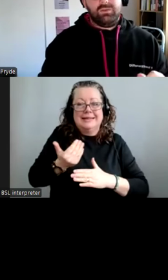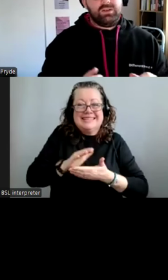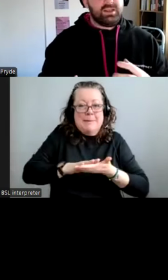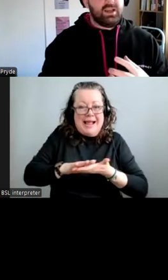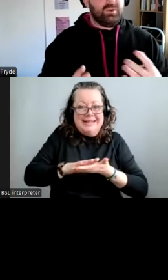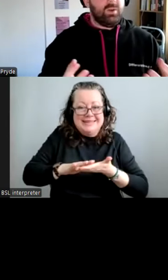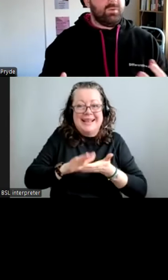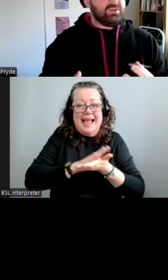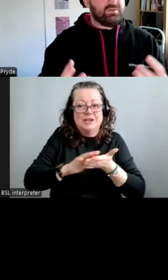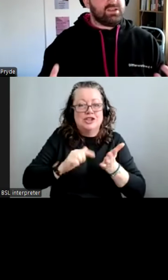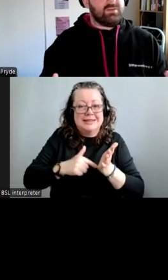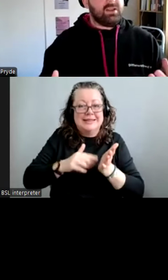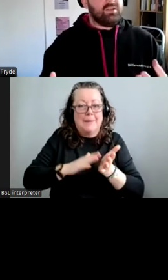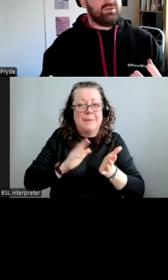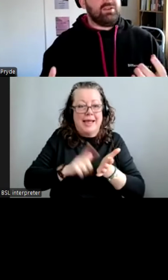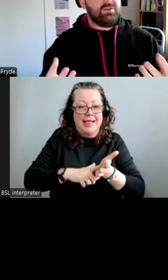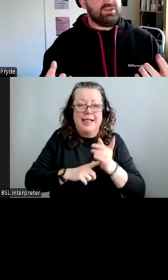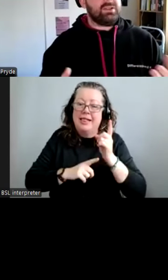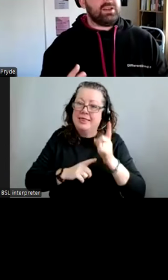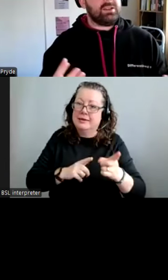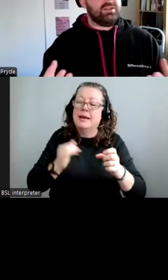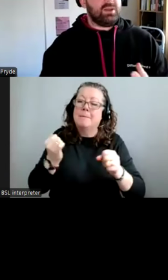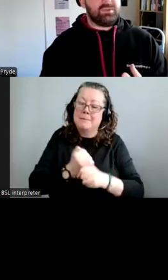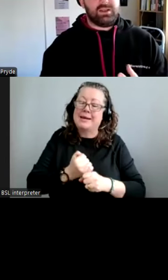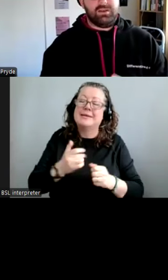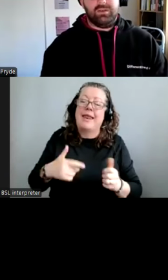we really set up all forms of assistive technology for success in our website.